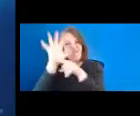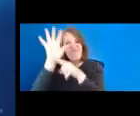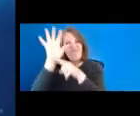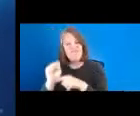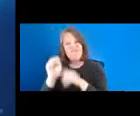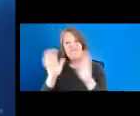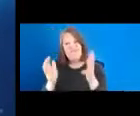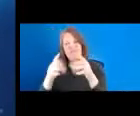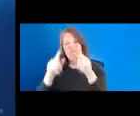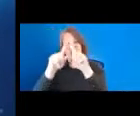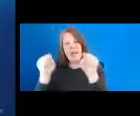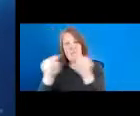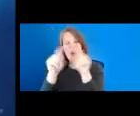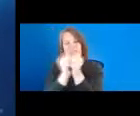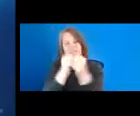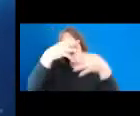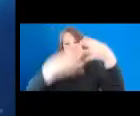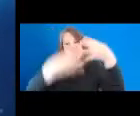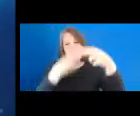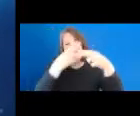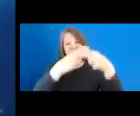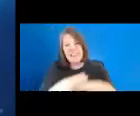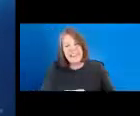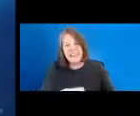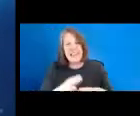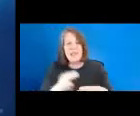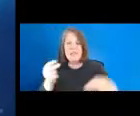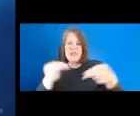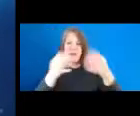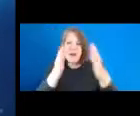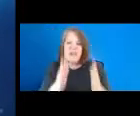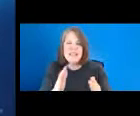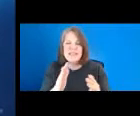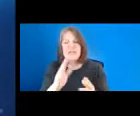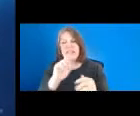16:22:35 of the participants, the questions that they are asking in the author's answers